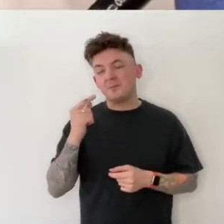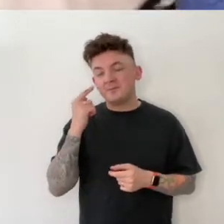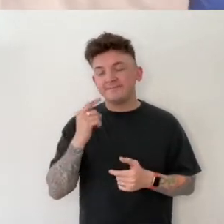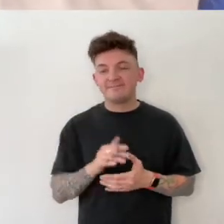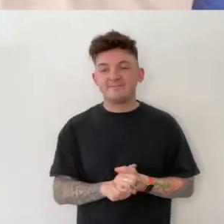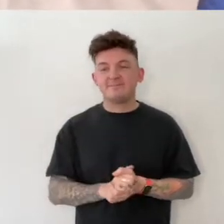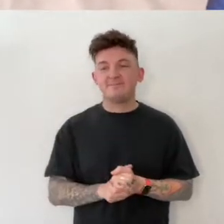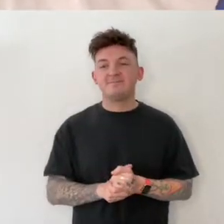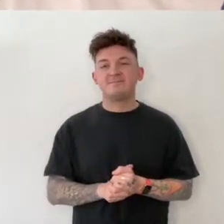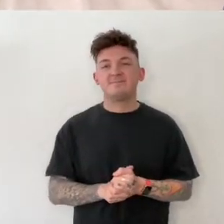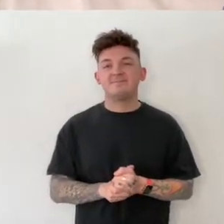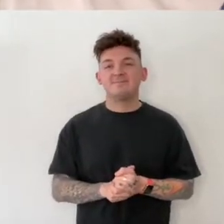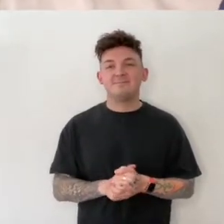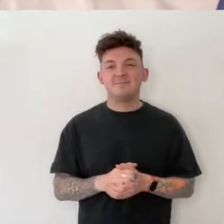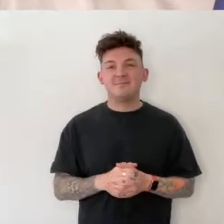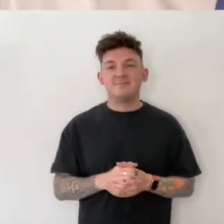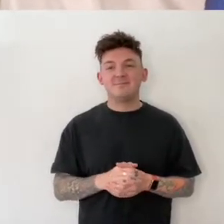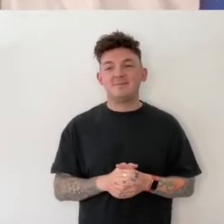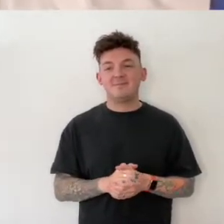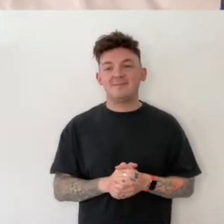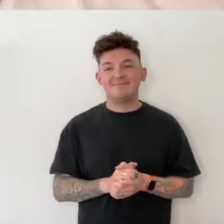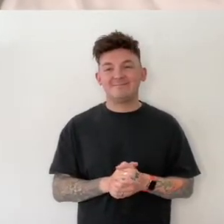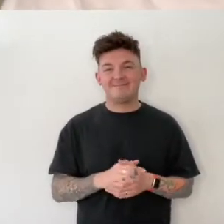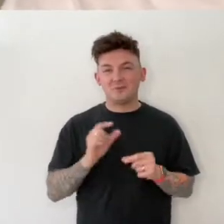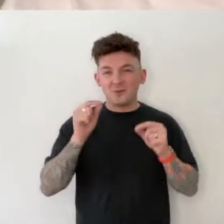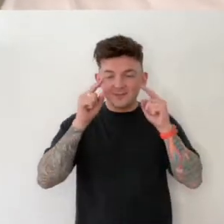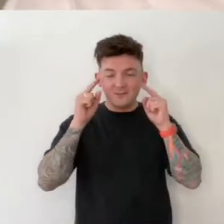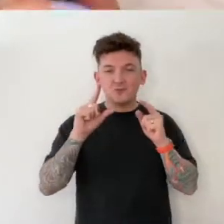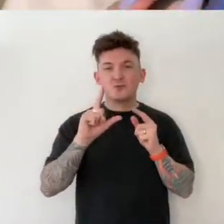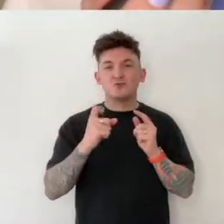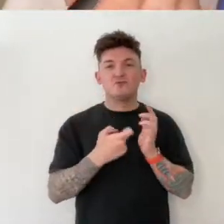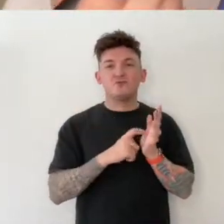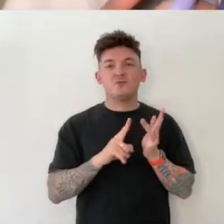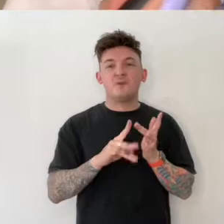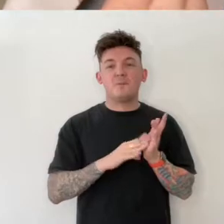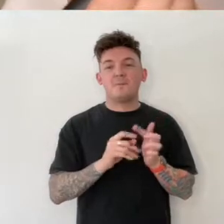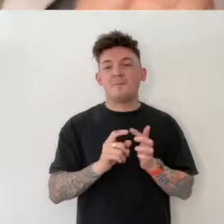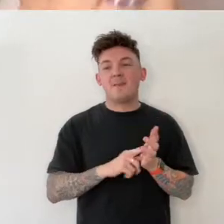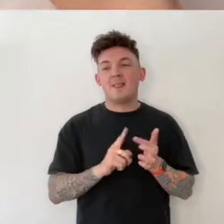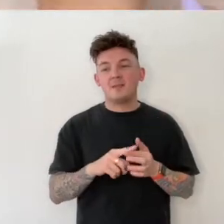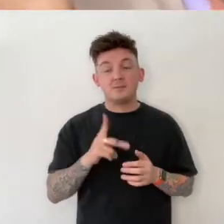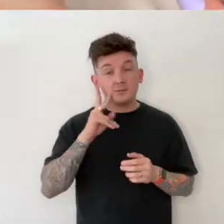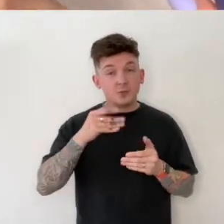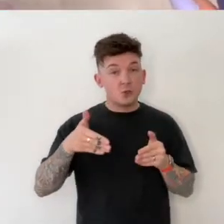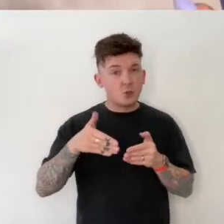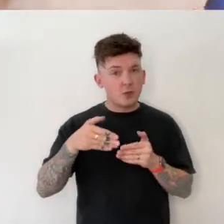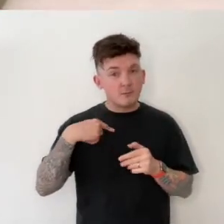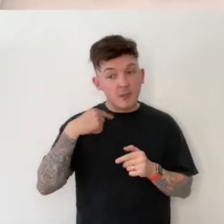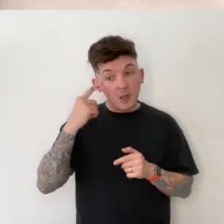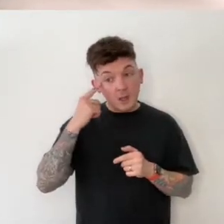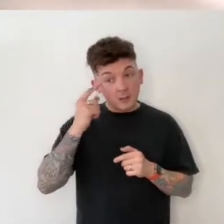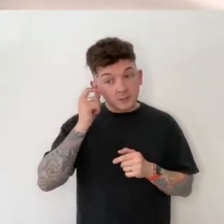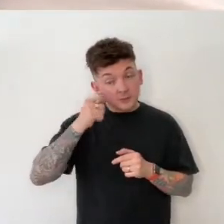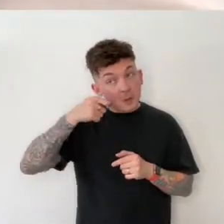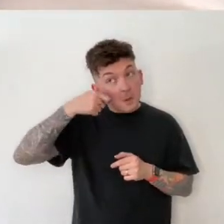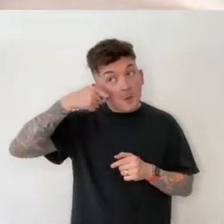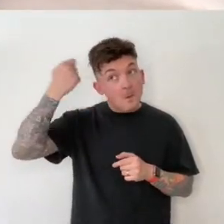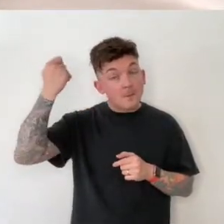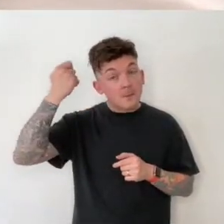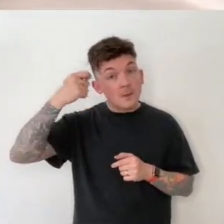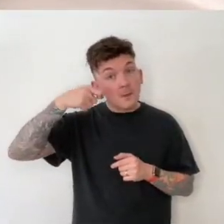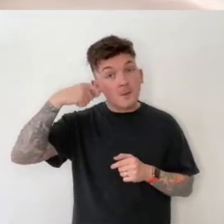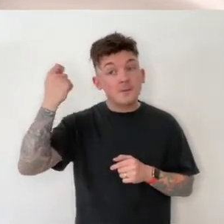earned my crinkles! there just at the corner of my eyes i just go up like this just so